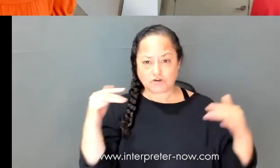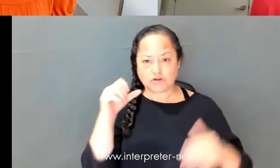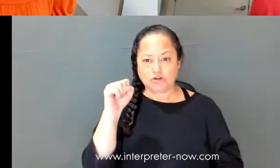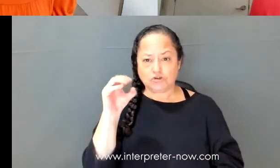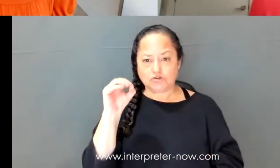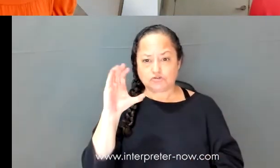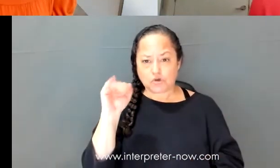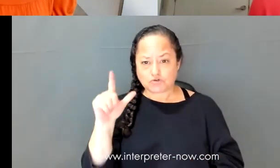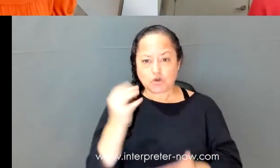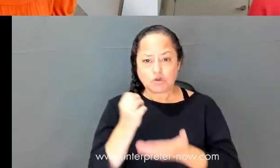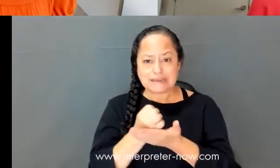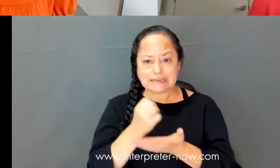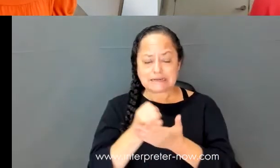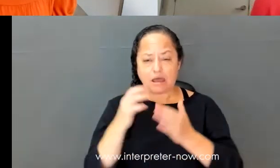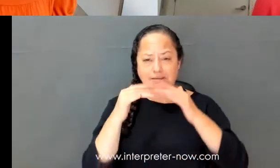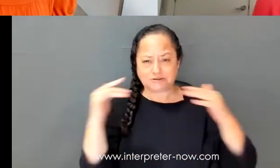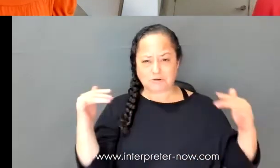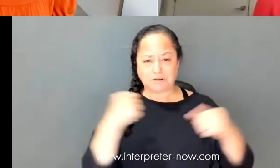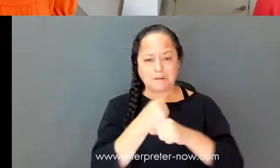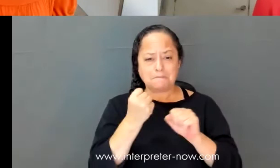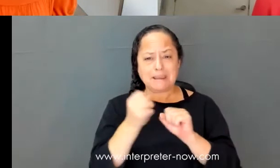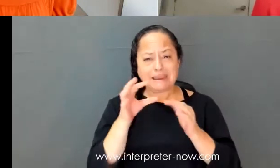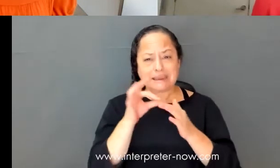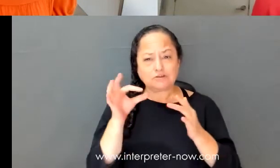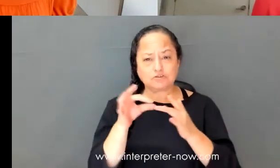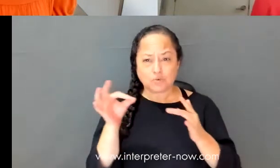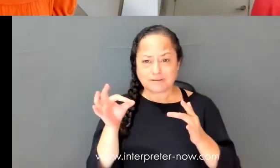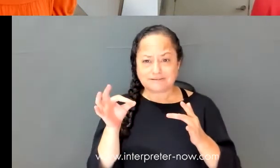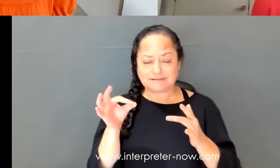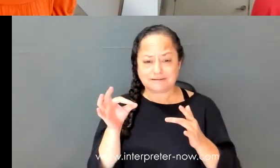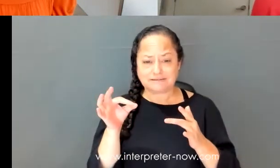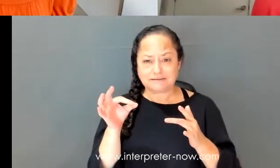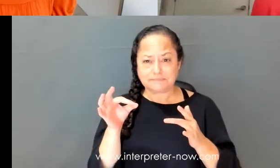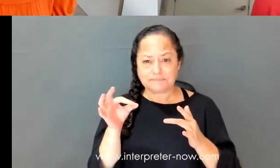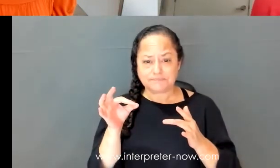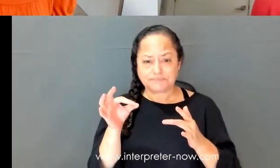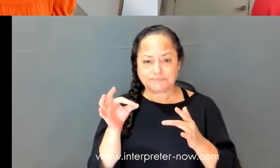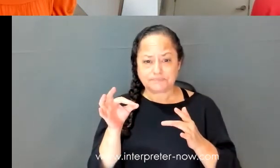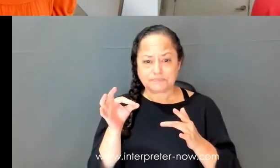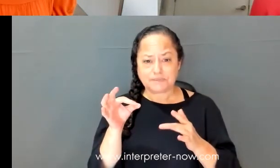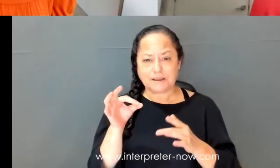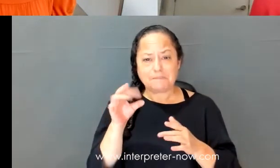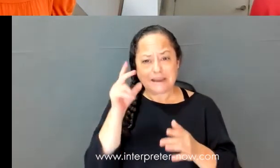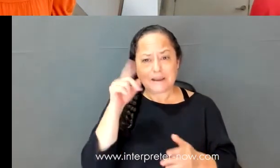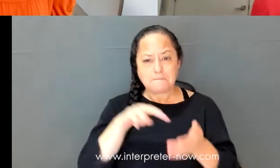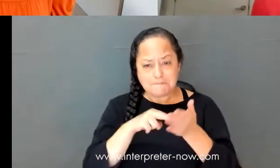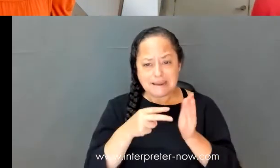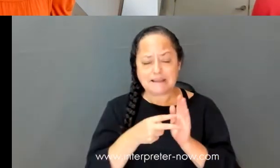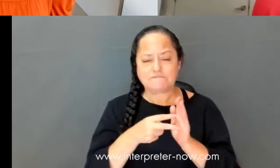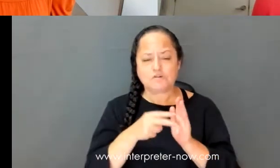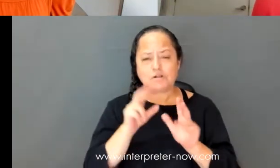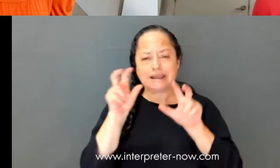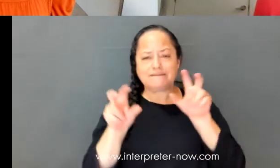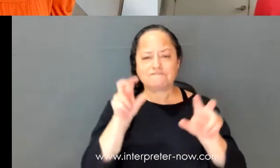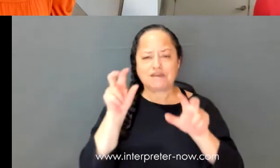And that might mean making choices and being meaningful about investing and under-invested